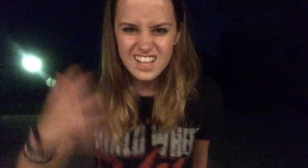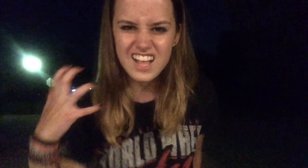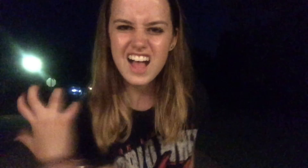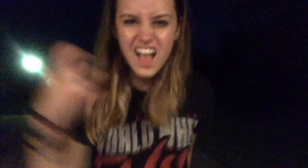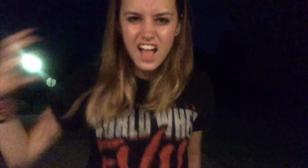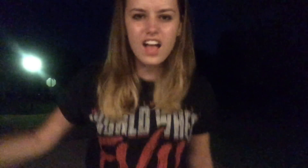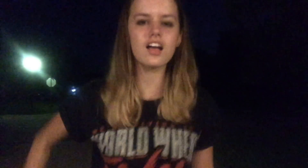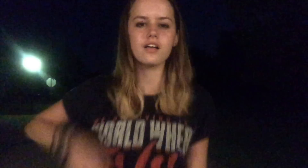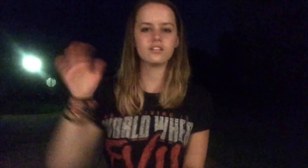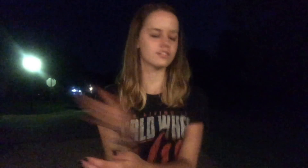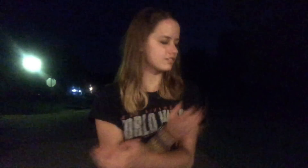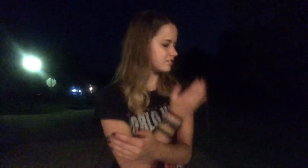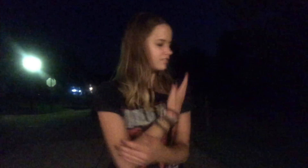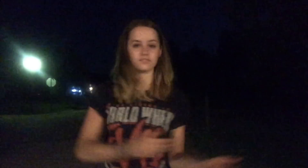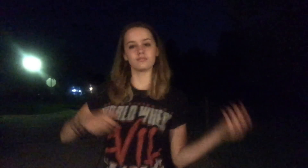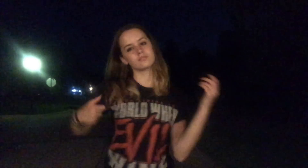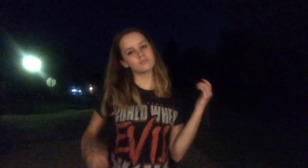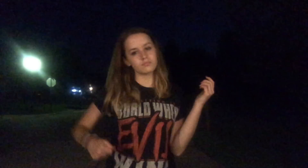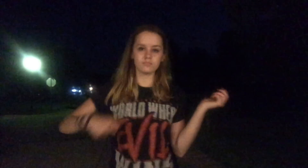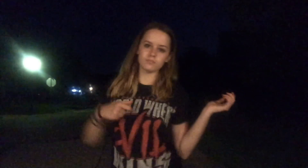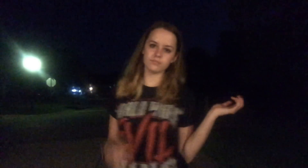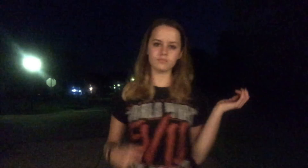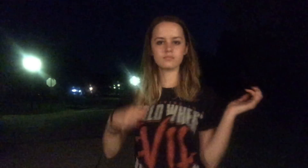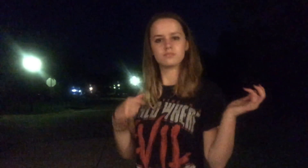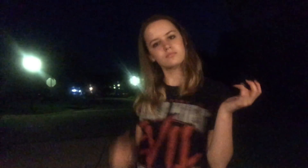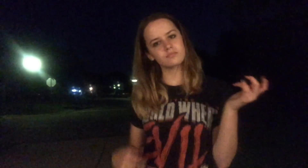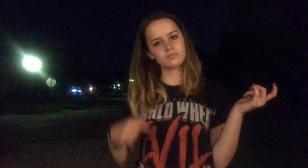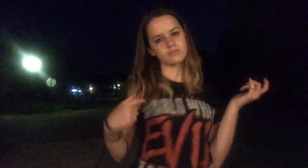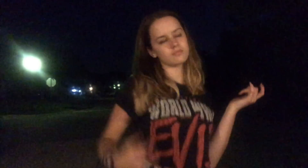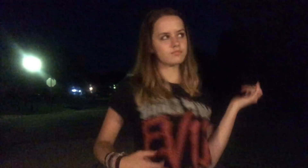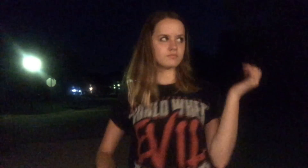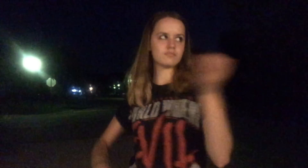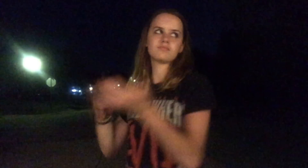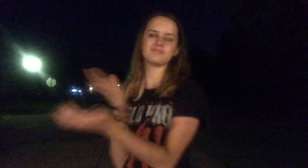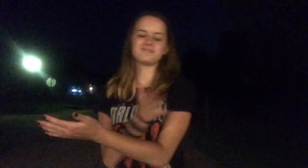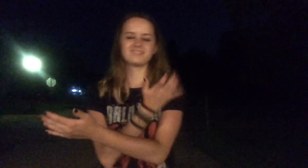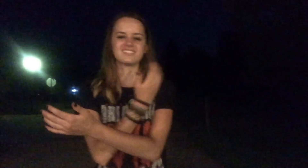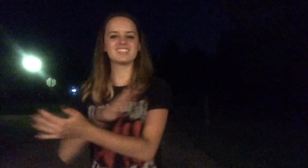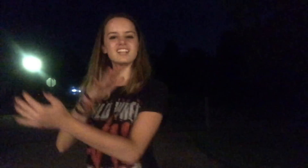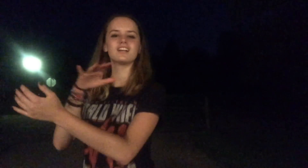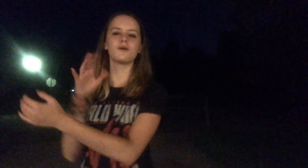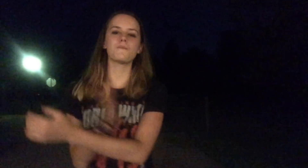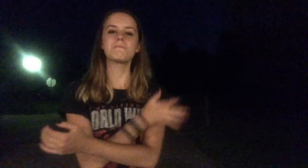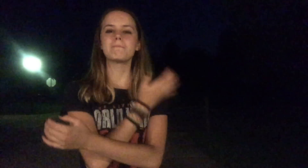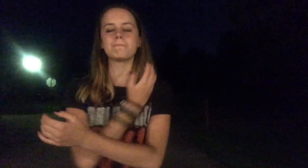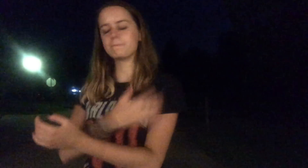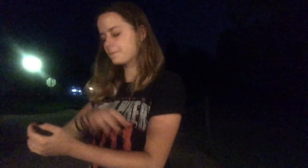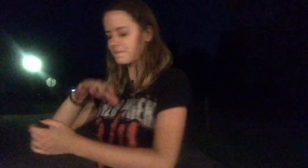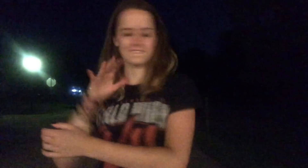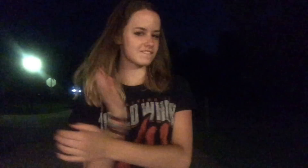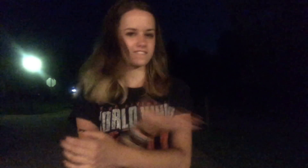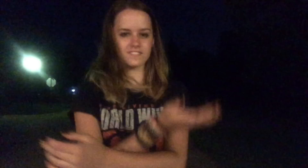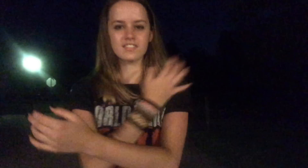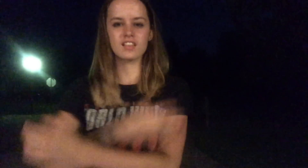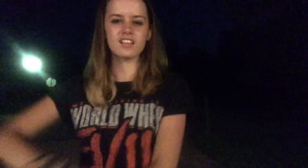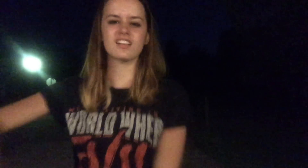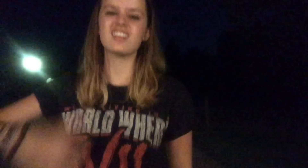*Guttural scream* *Guitar*